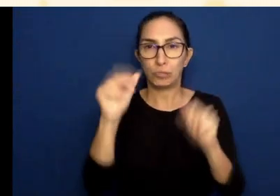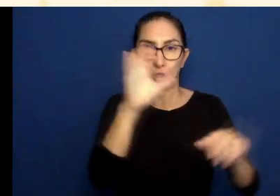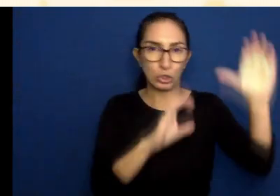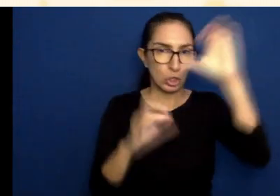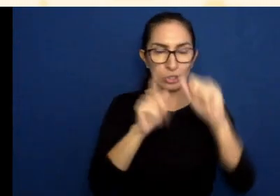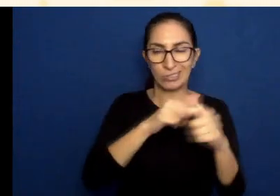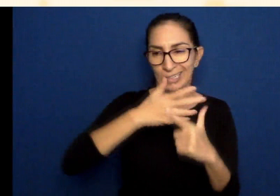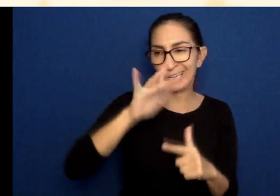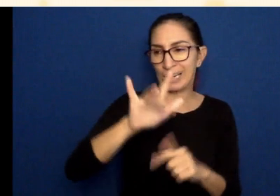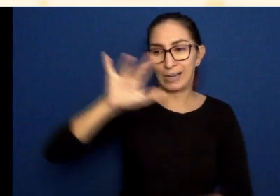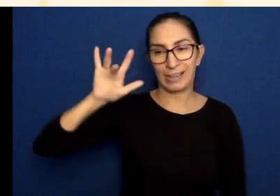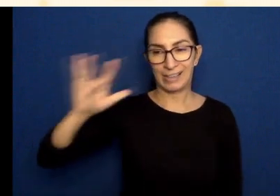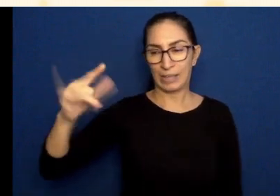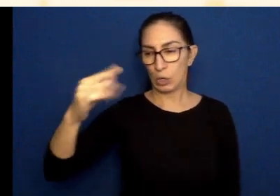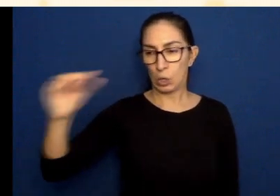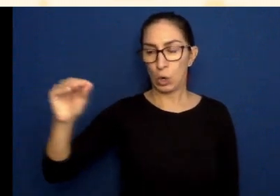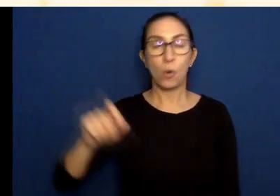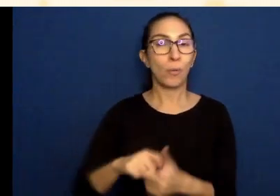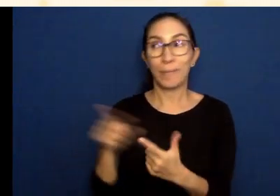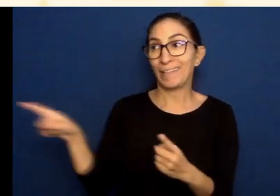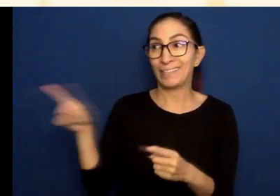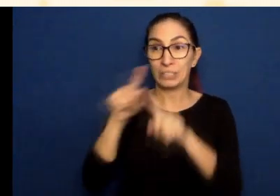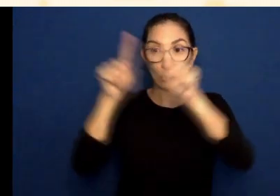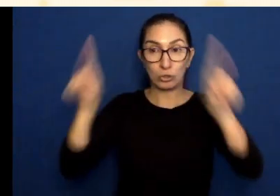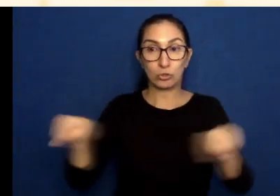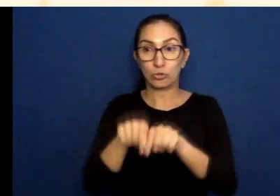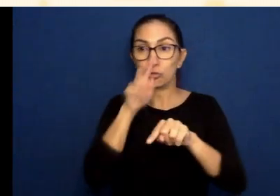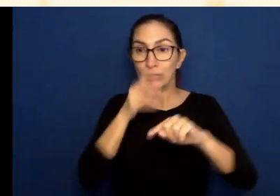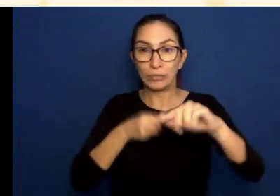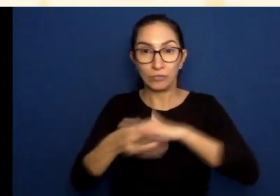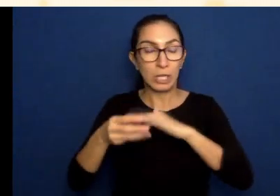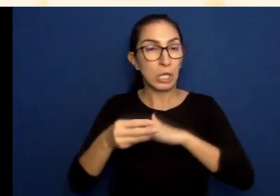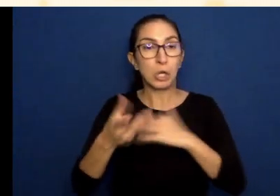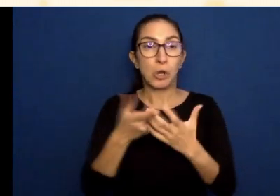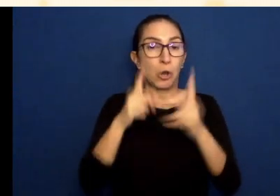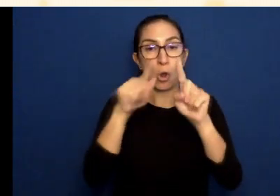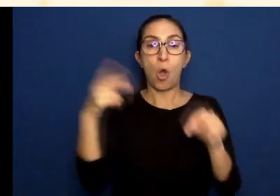which often wouldn't be labeled, and then you'd have a button that said go. And visual users would look at it and go,